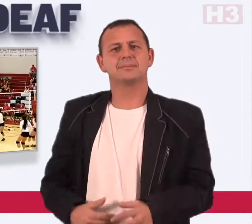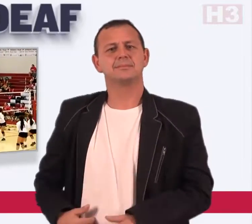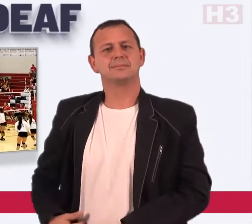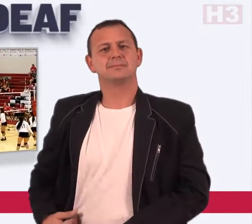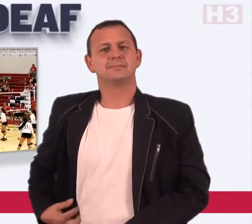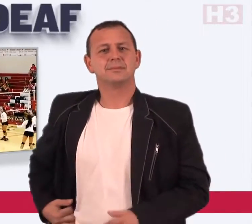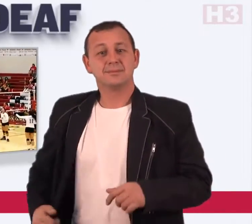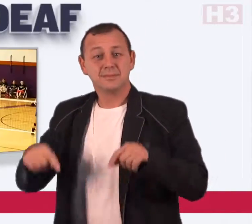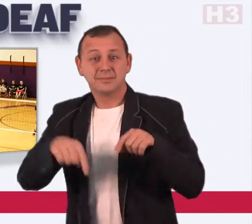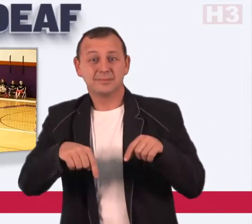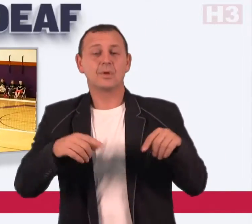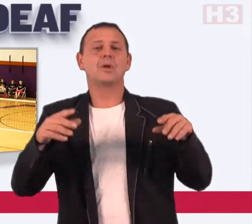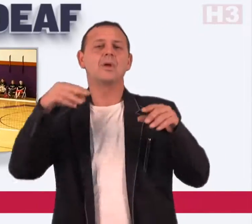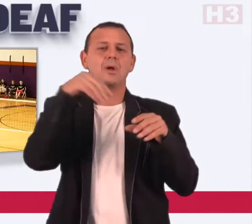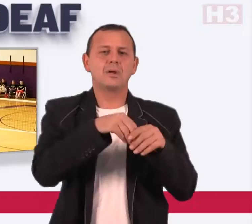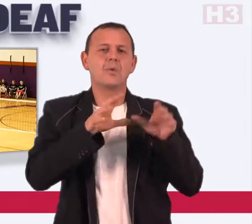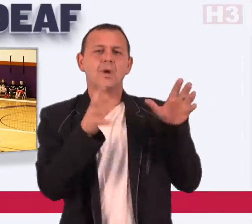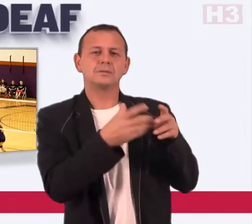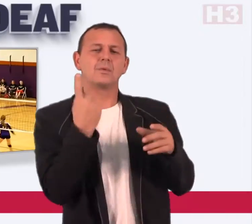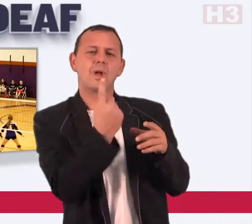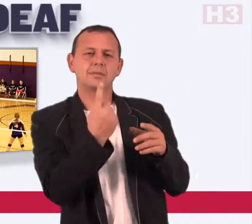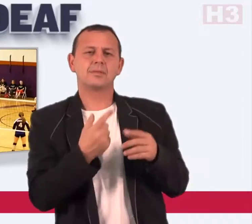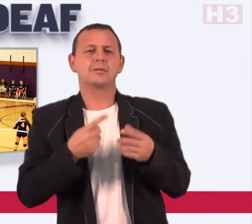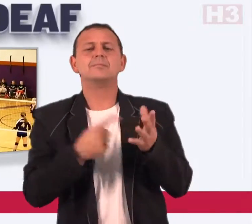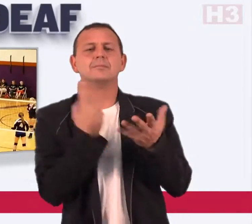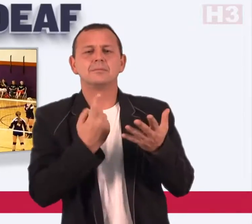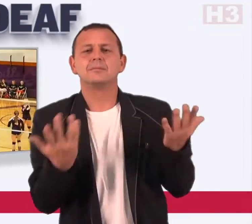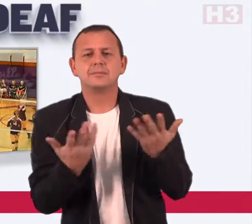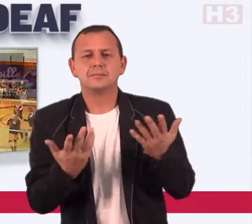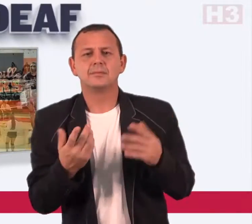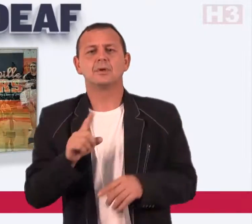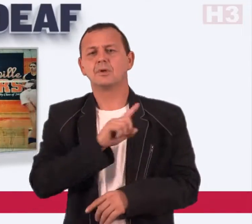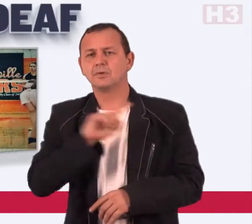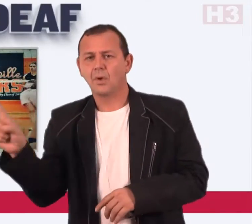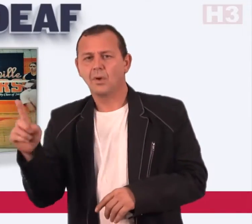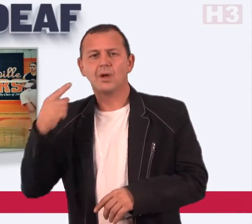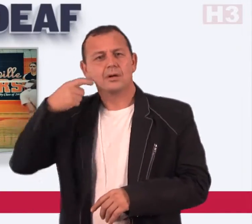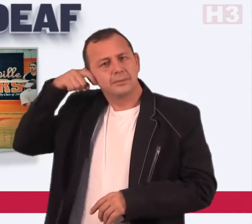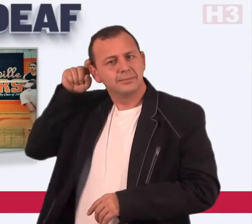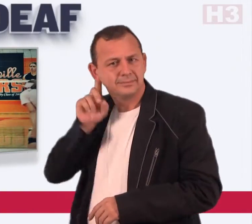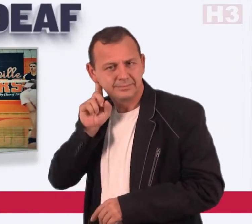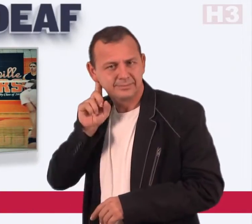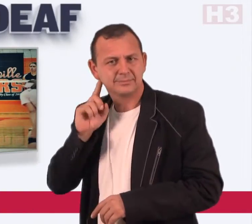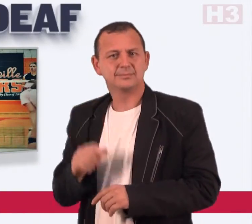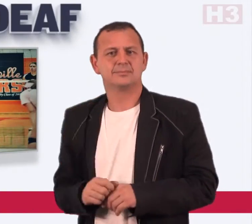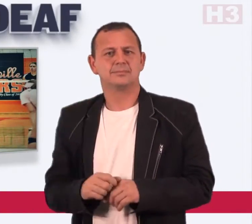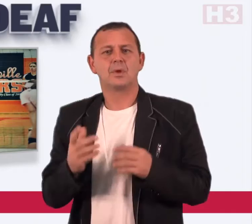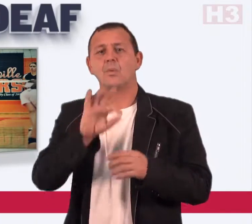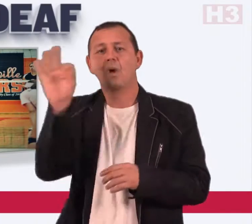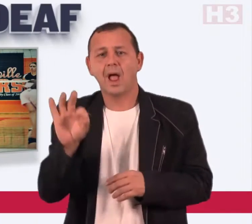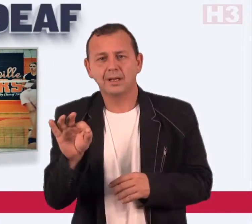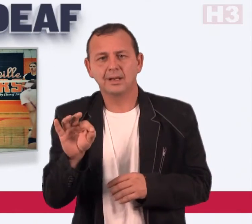team on one condition; no hearing aids because